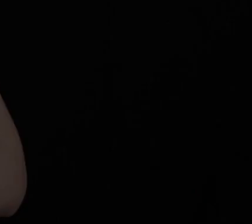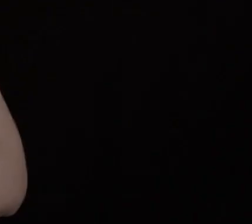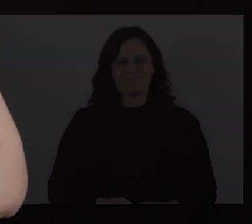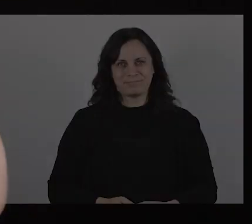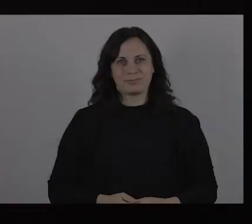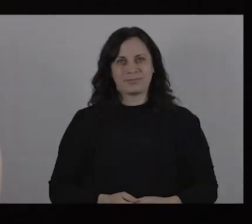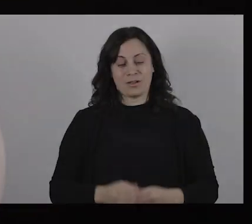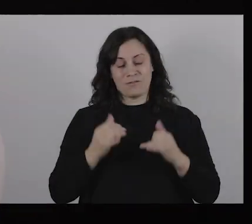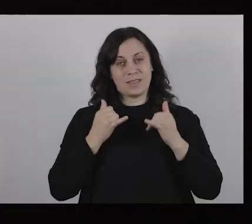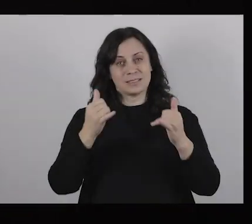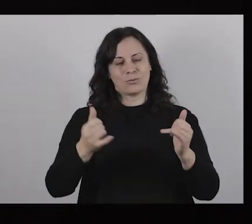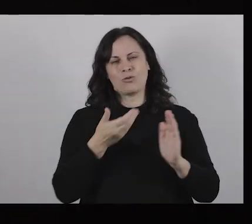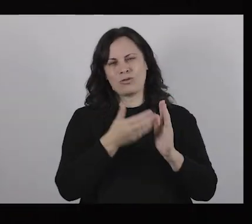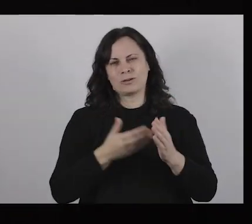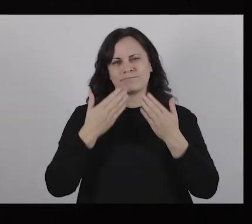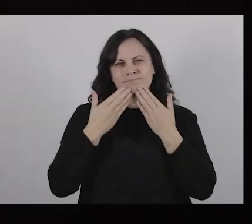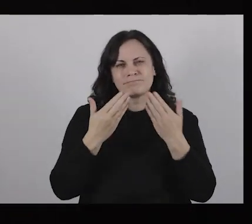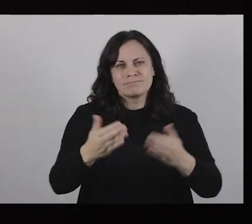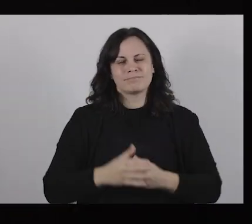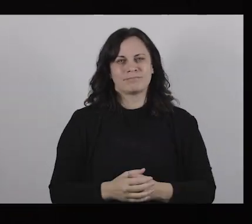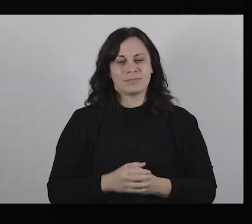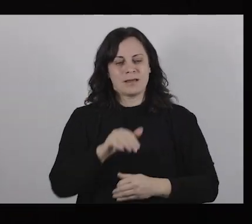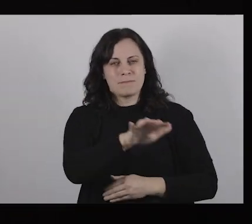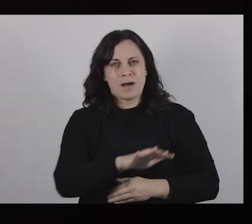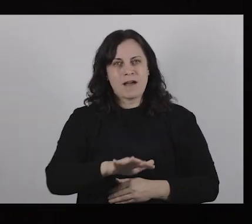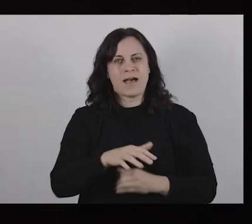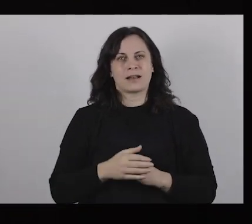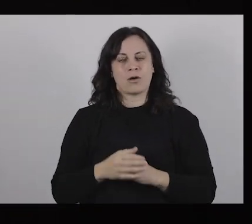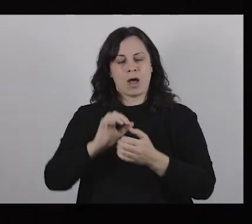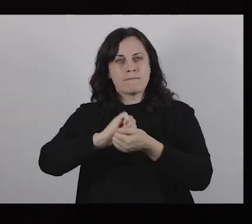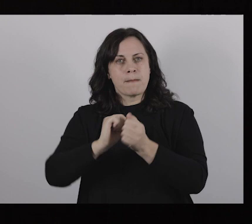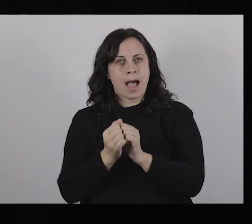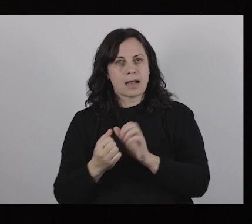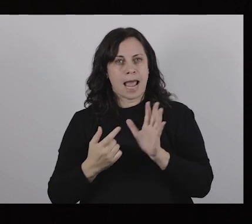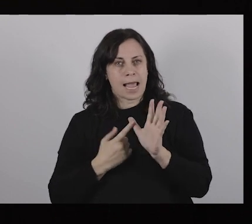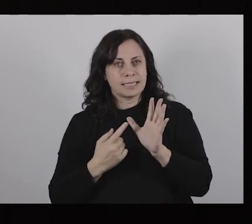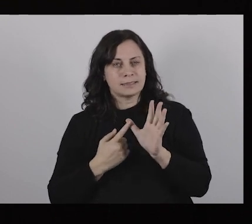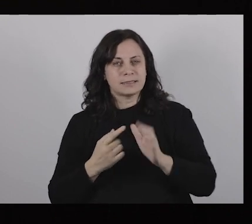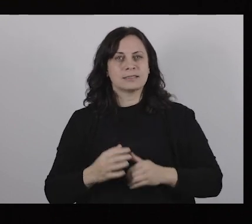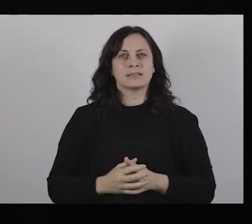Ngā mihi for this award. I'd like to thank my whānau, my partner — Aidan —